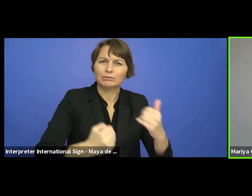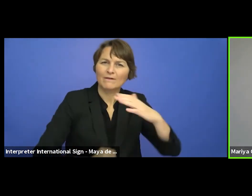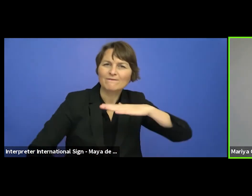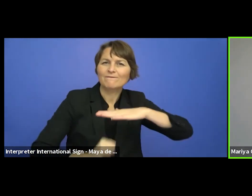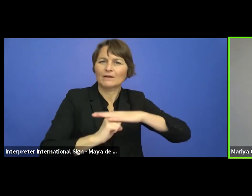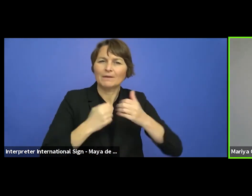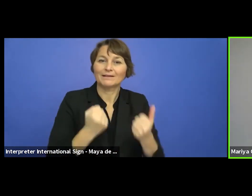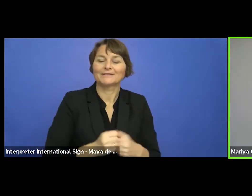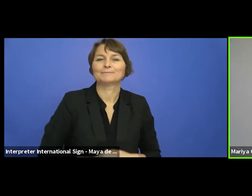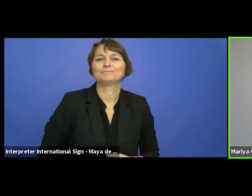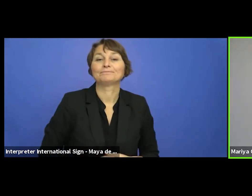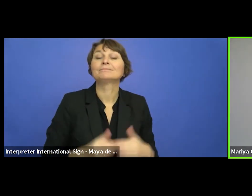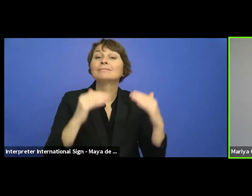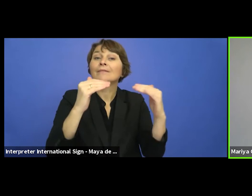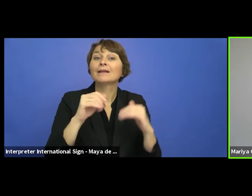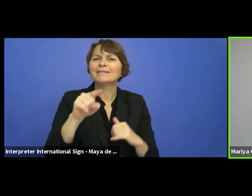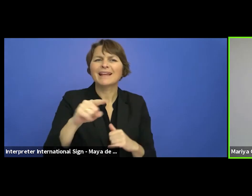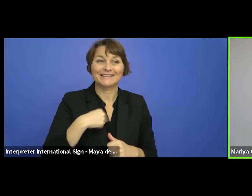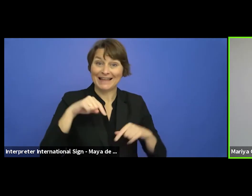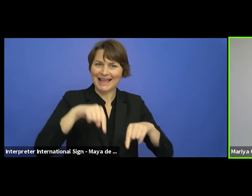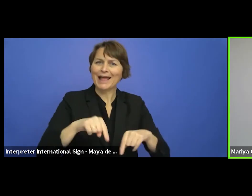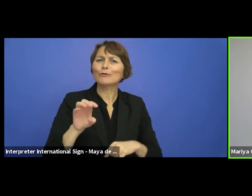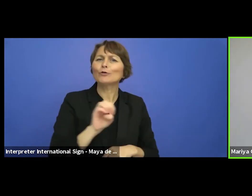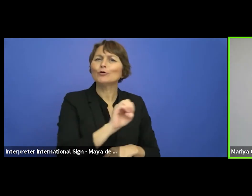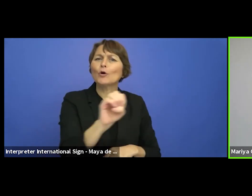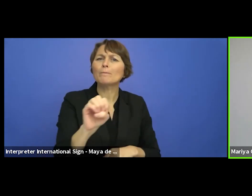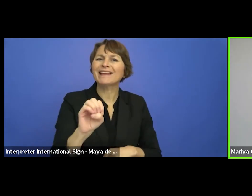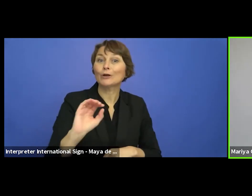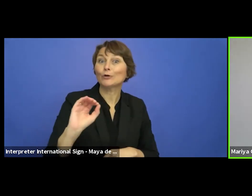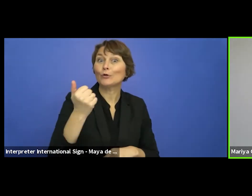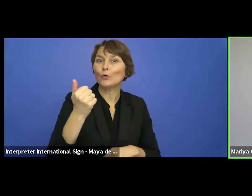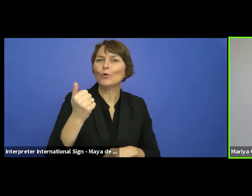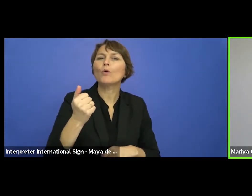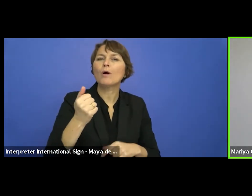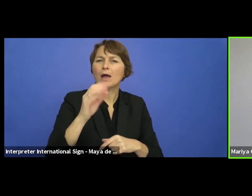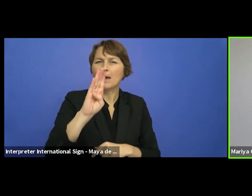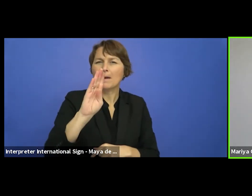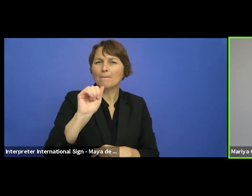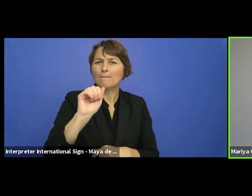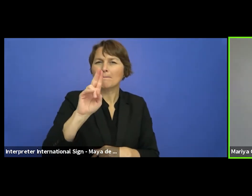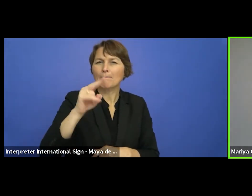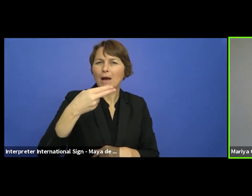think about the New European Bauhaus. As you know this will be a bridge between the world of science